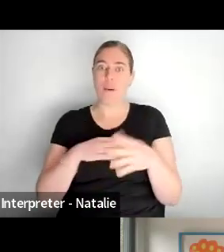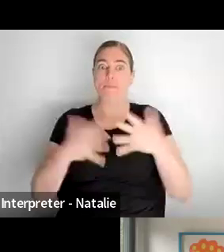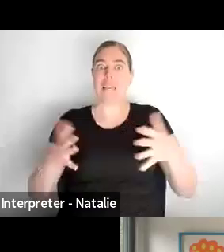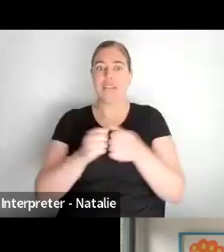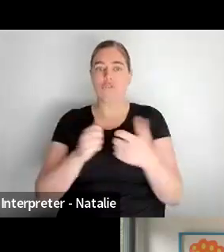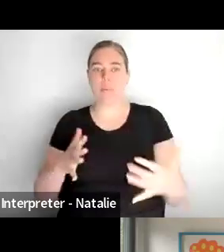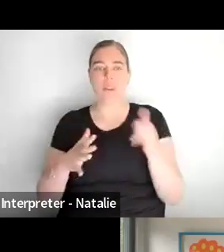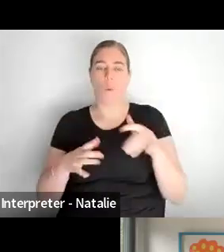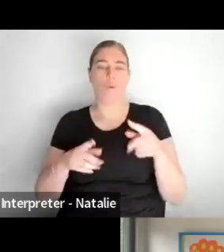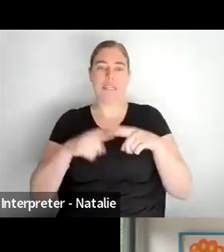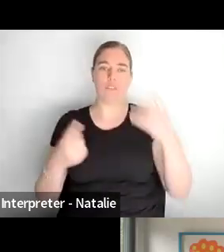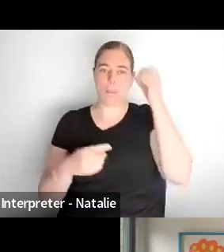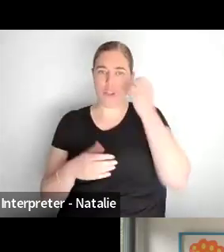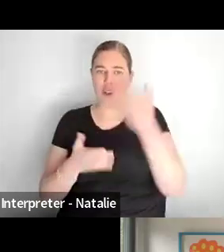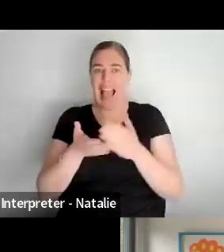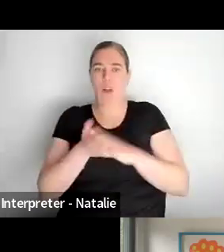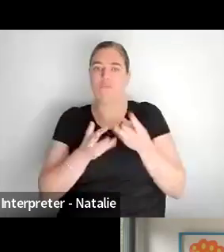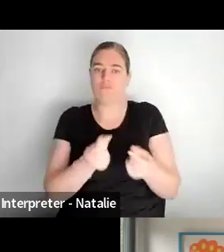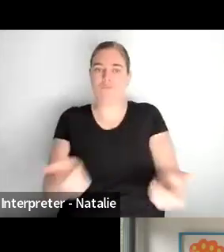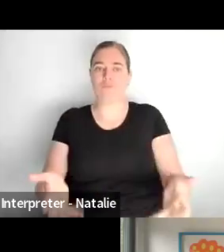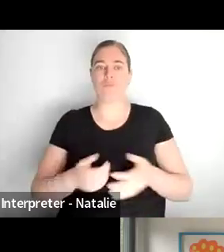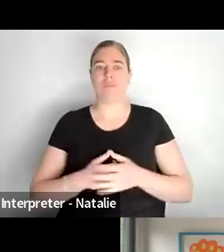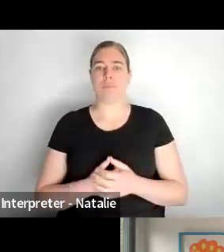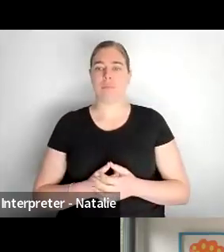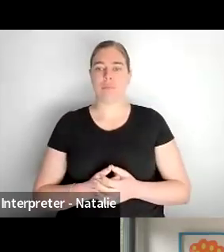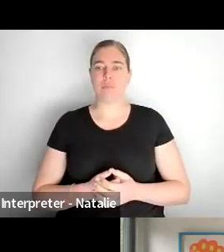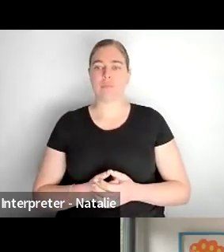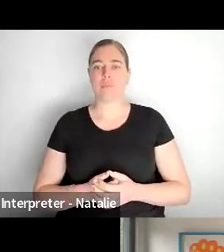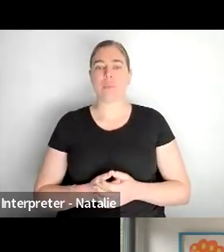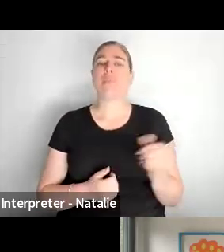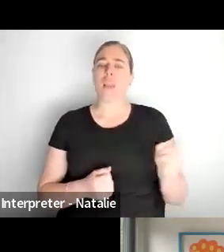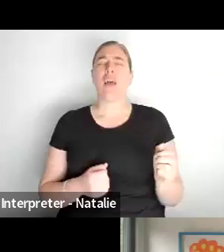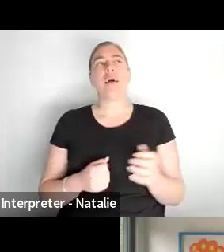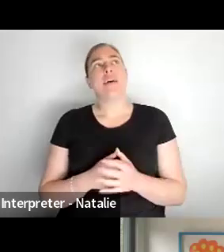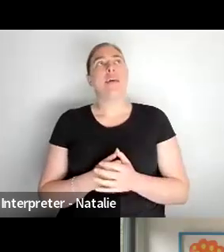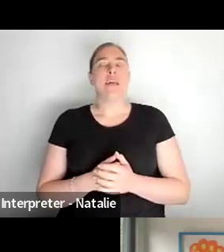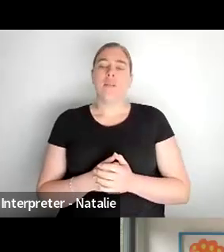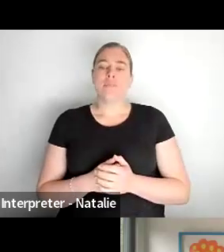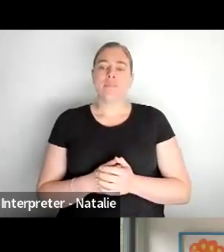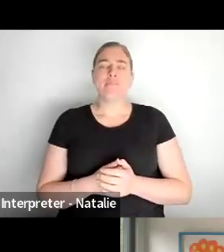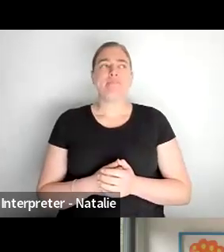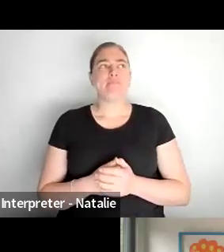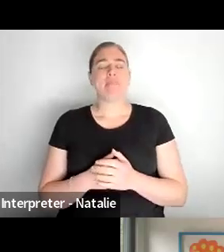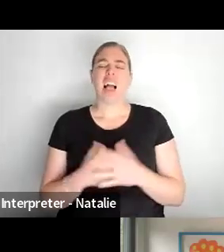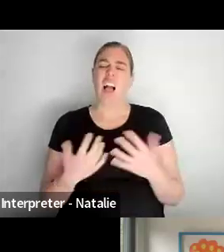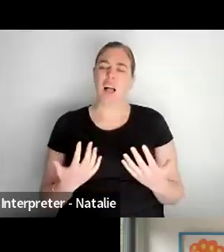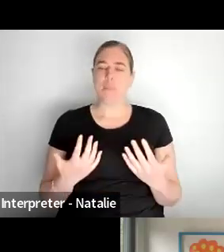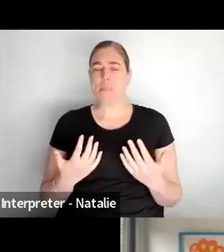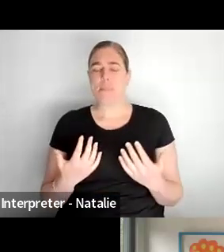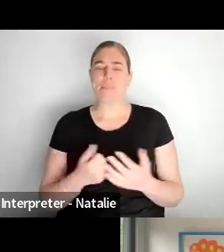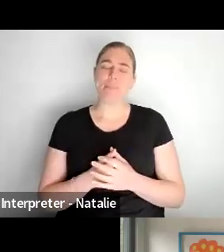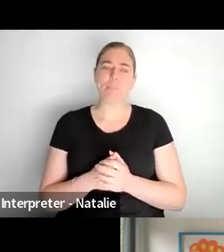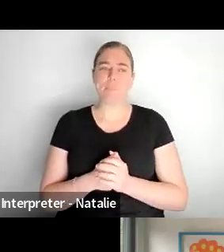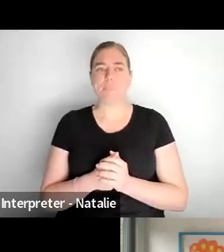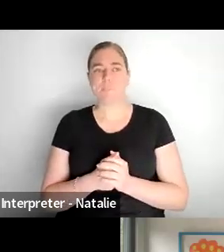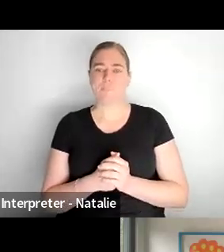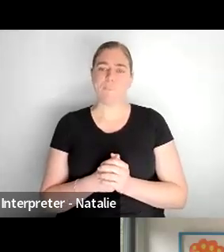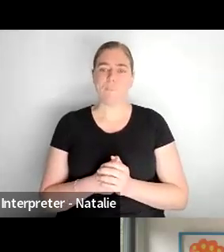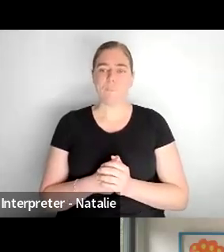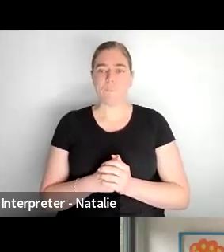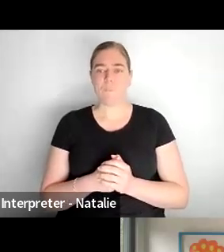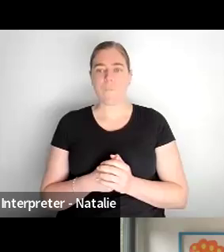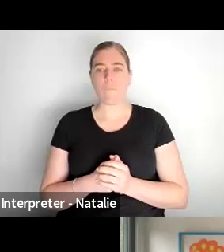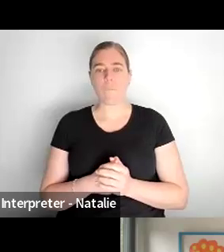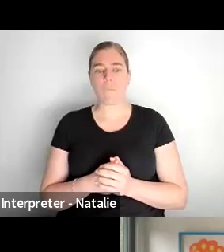differences of opinion may have been resolved? >> Gosh. Again, the meetings have been so good